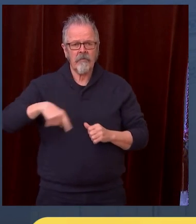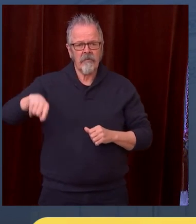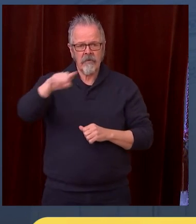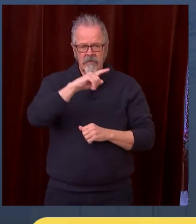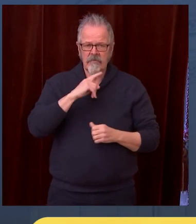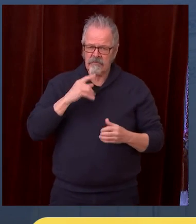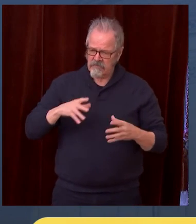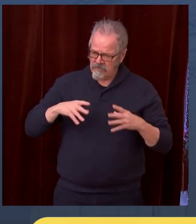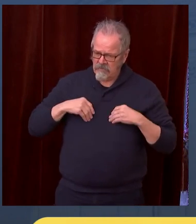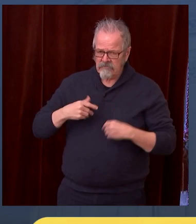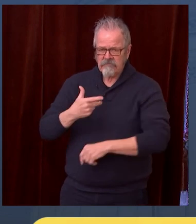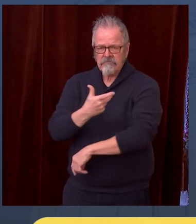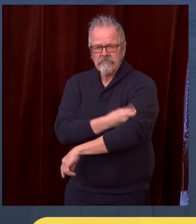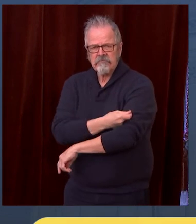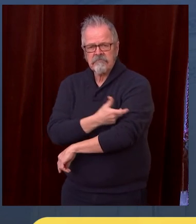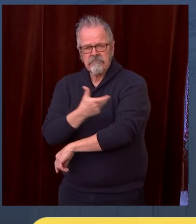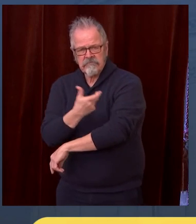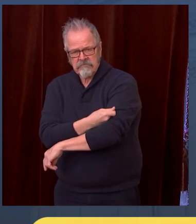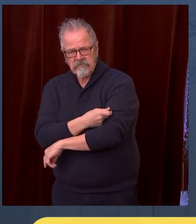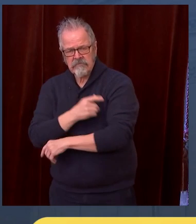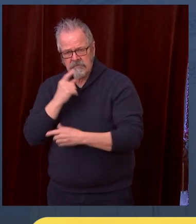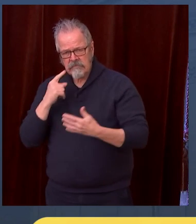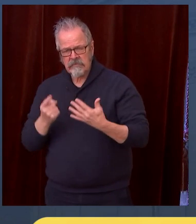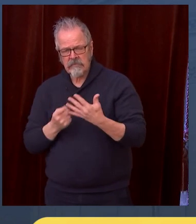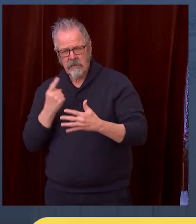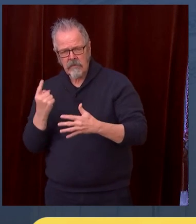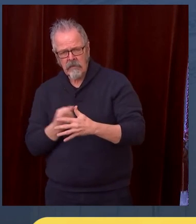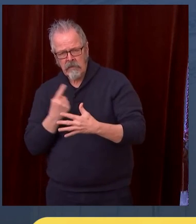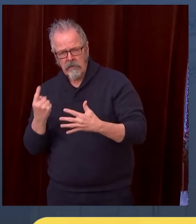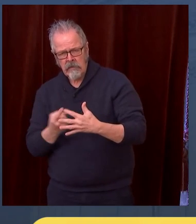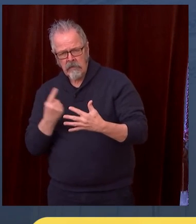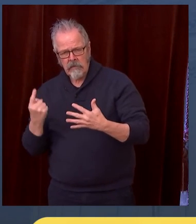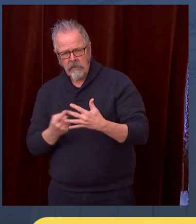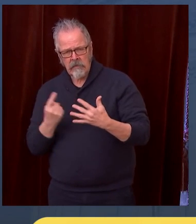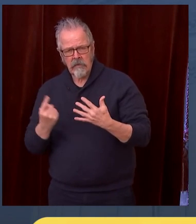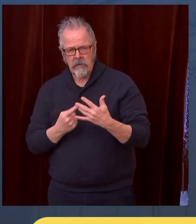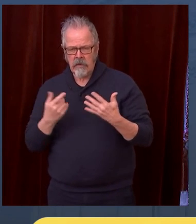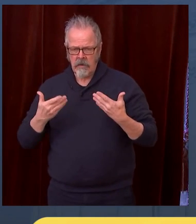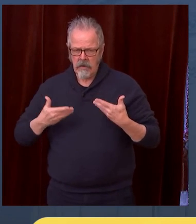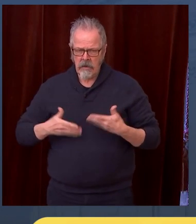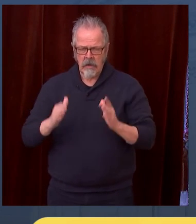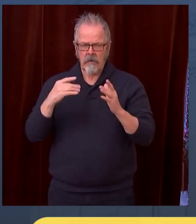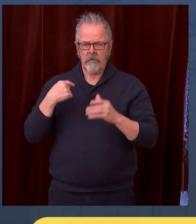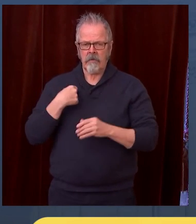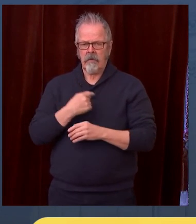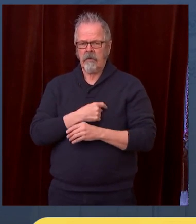This is what has allowed us to be in this position to reduce these mask mandates